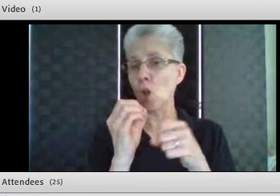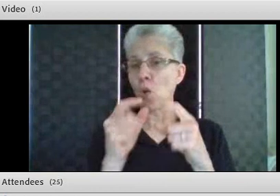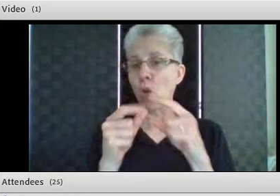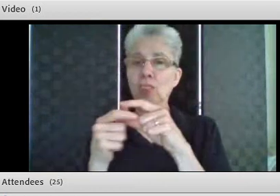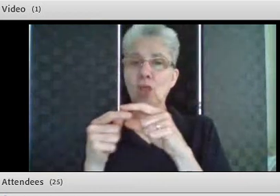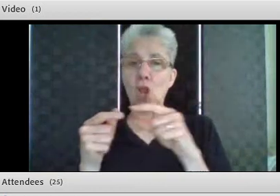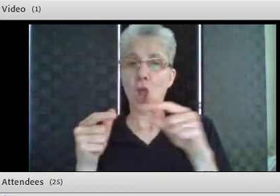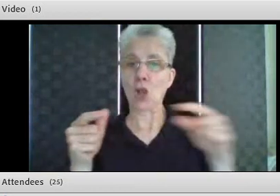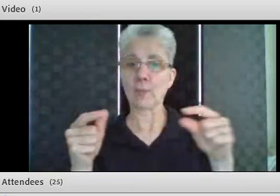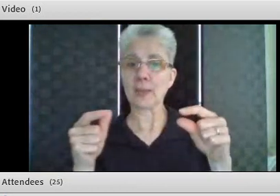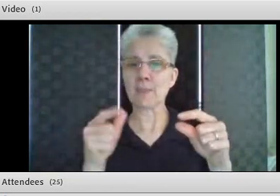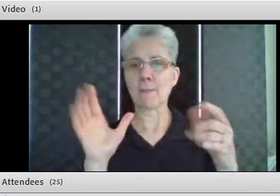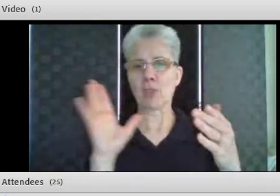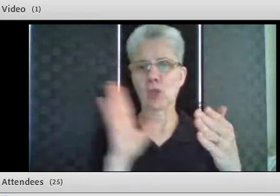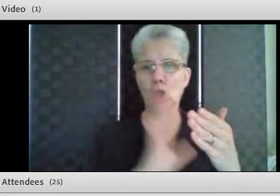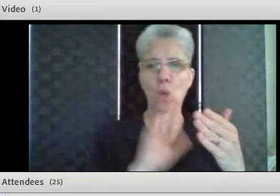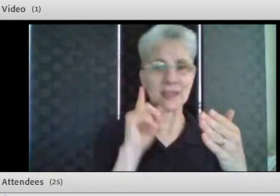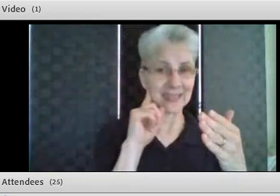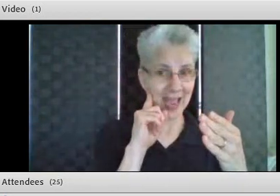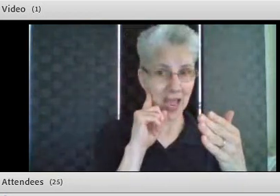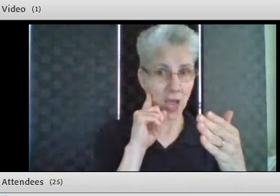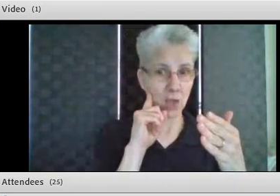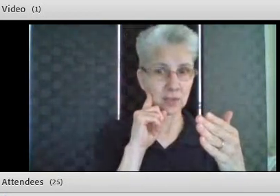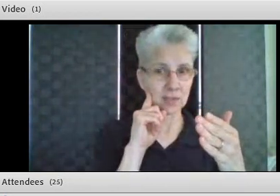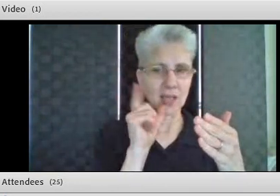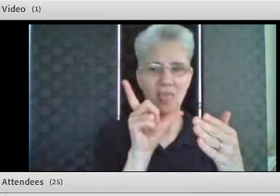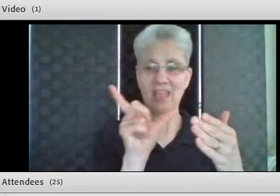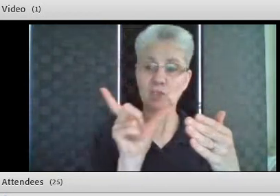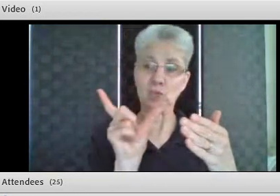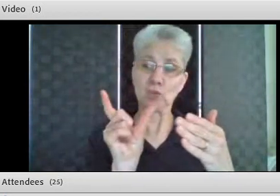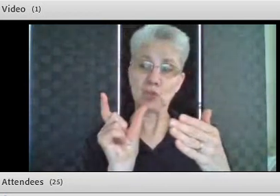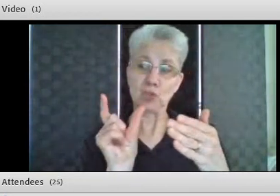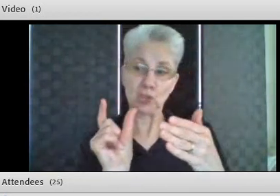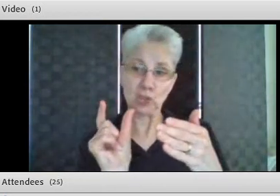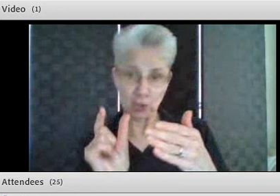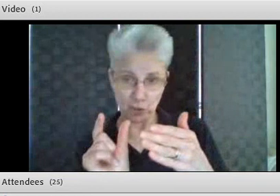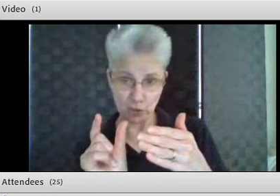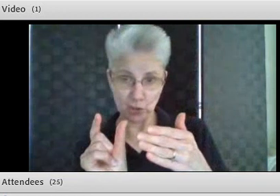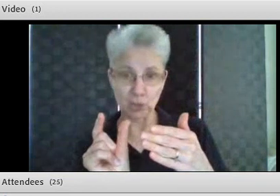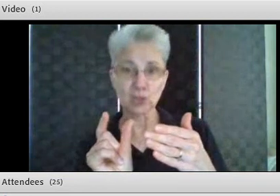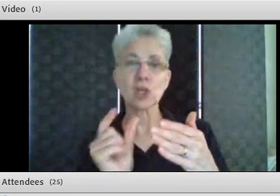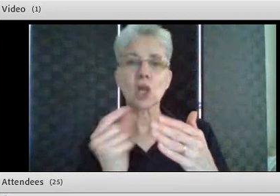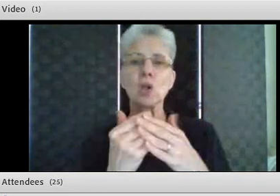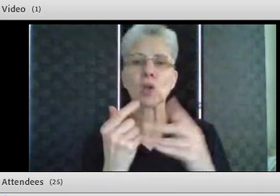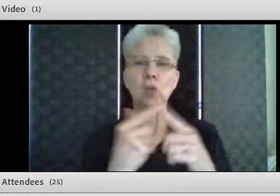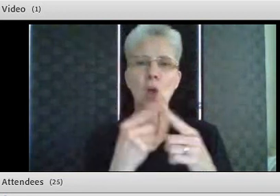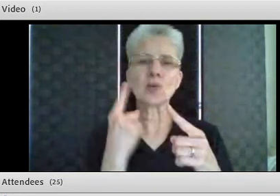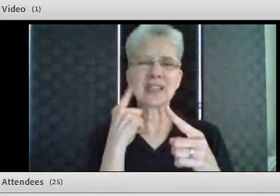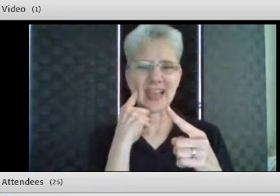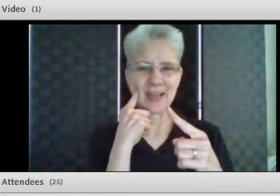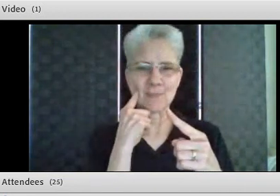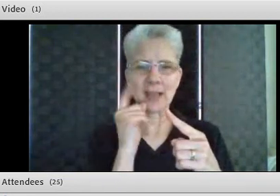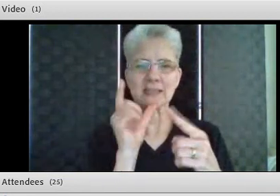it actually changes the pitch that is being produced, so the longer the piece of paper is, the lower it sounds,